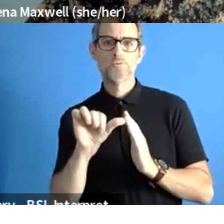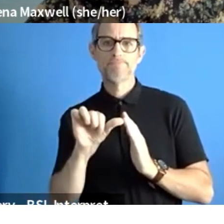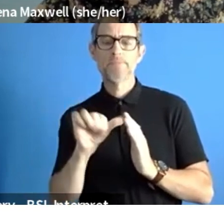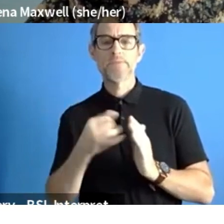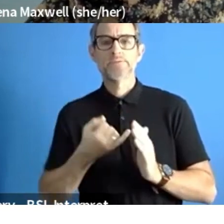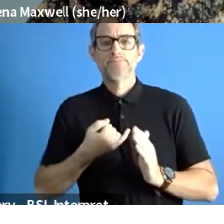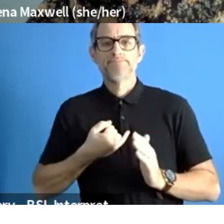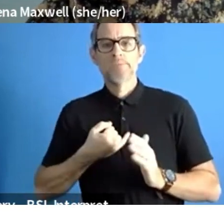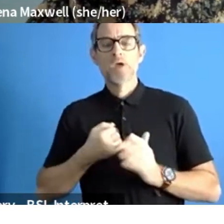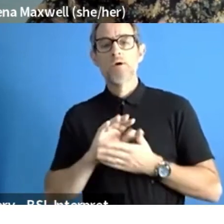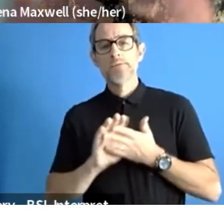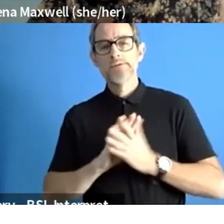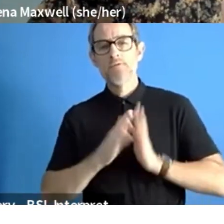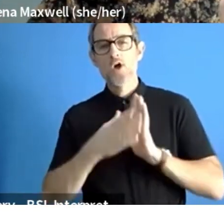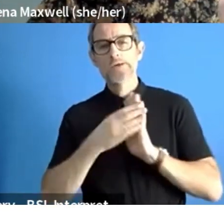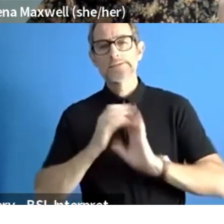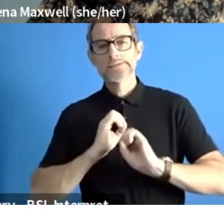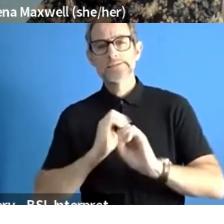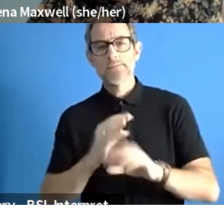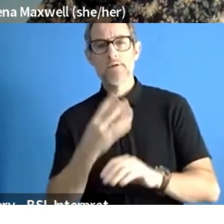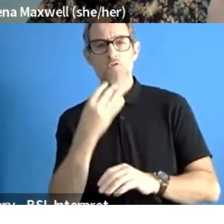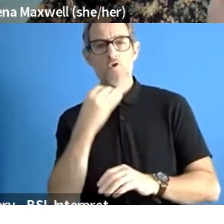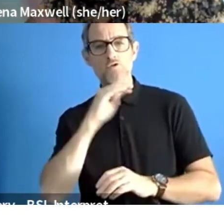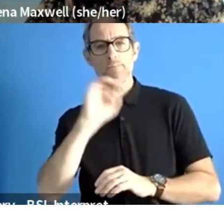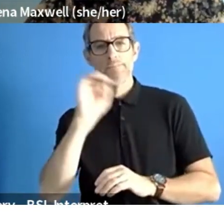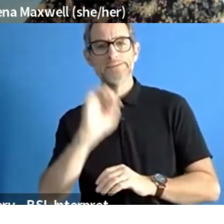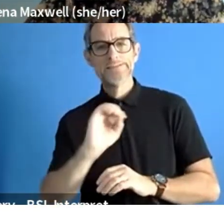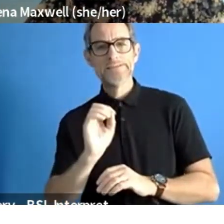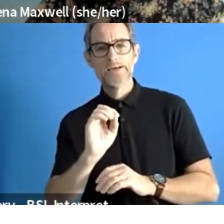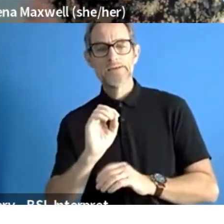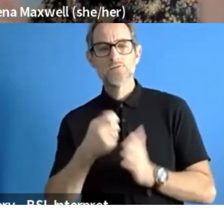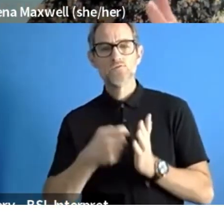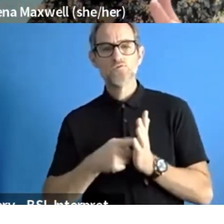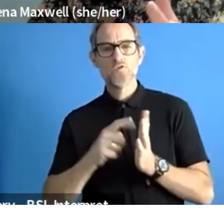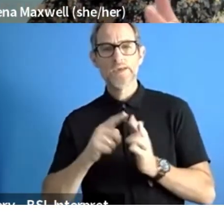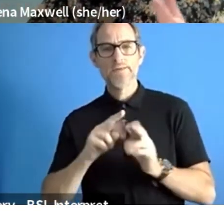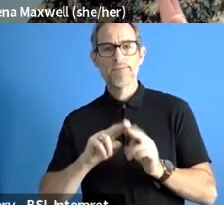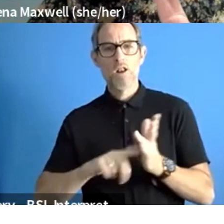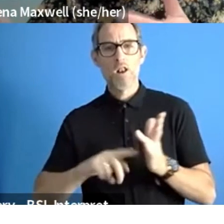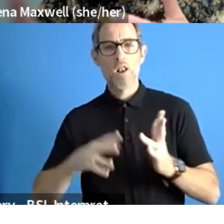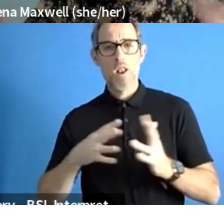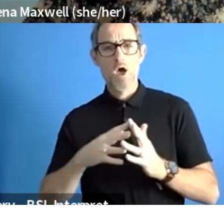Simon shared the 400 zoom. We went to 200 not to 400 because we